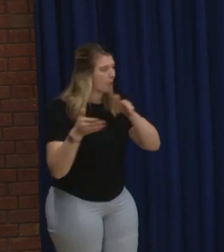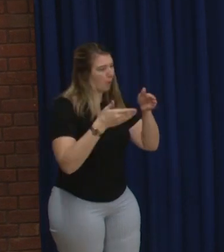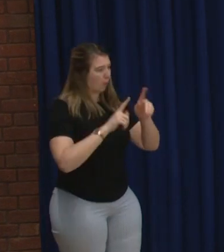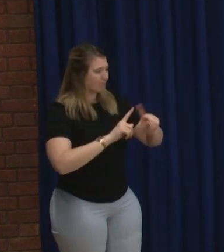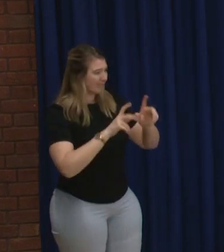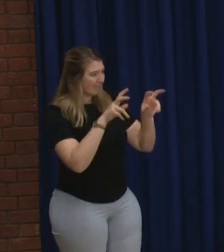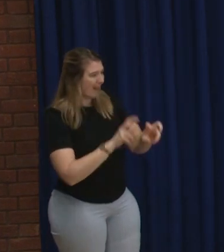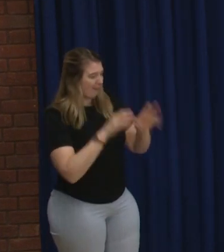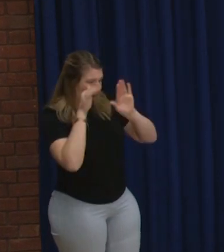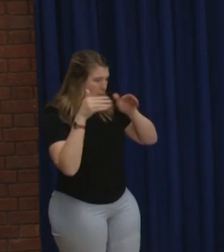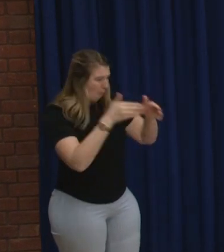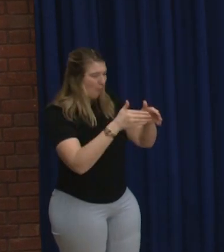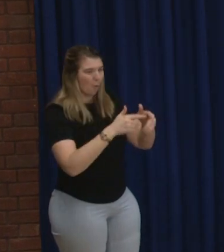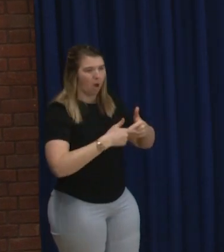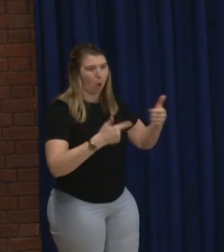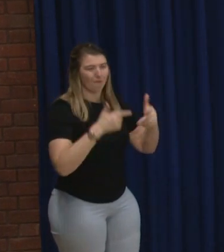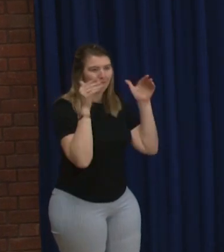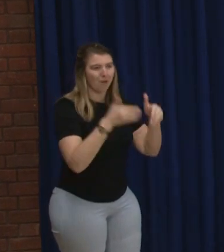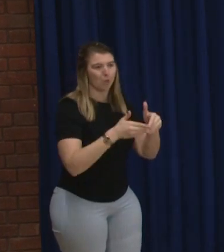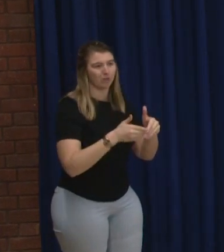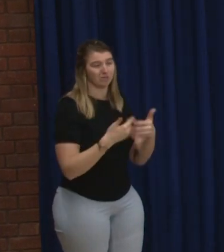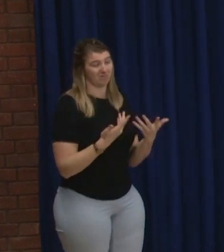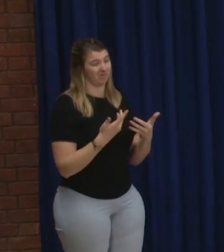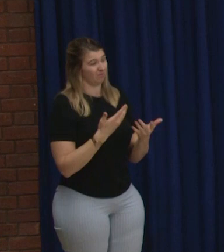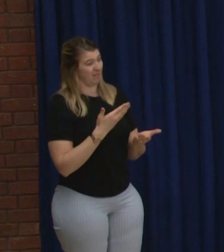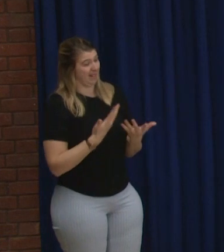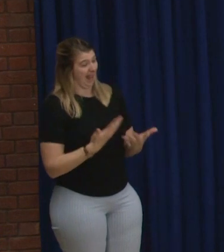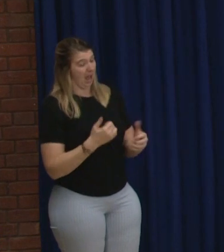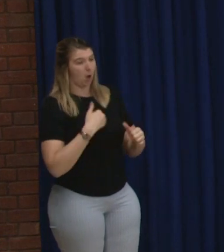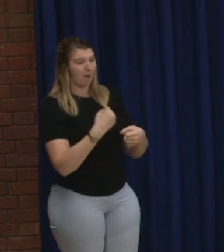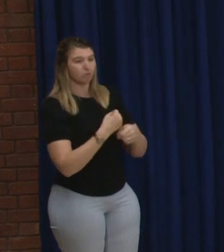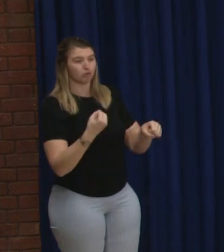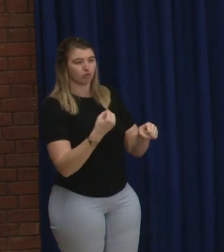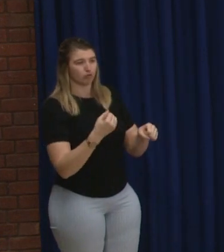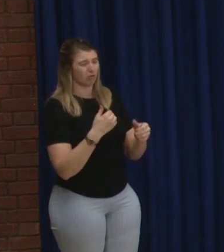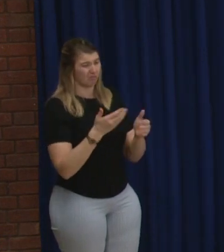doctorate that I'm doing at the moment is a long way from where I started my academic career. I was